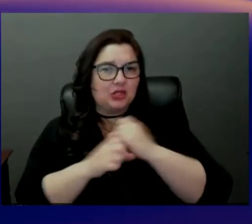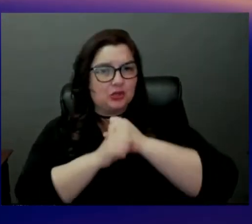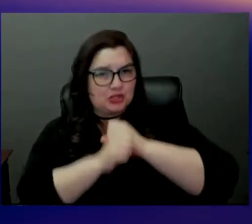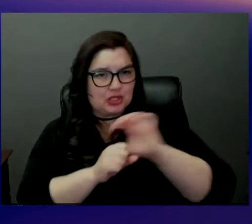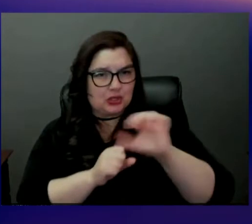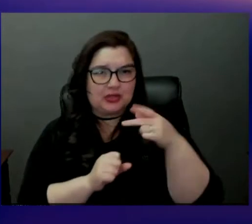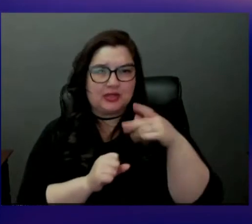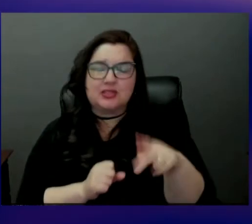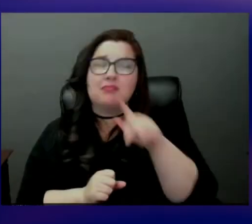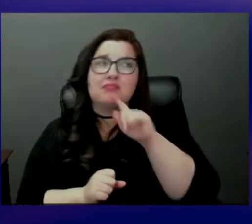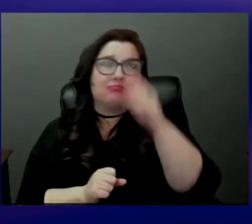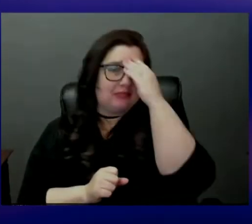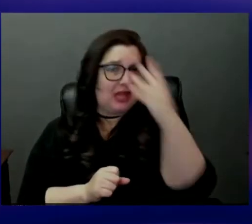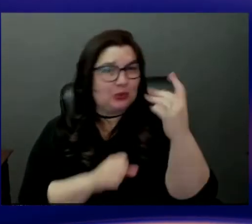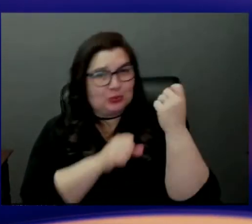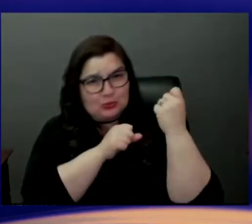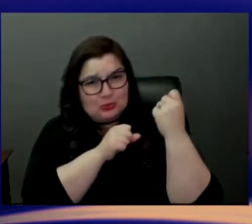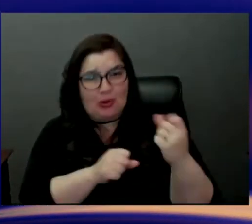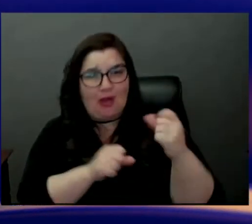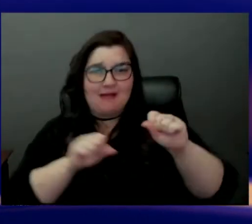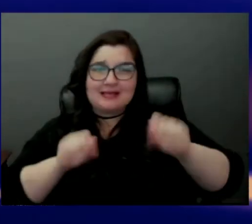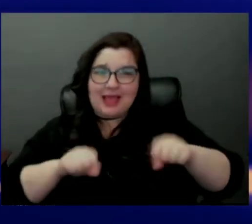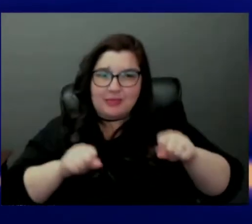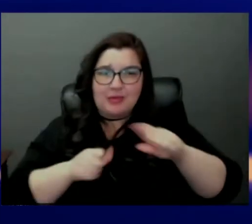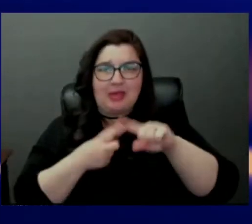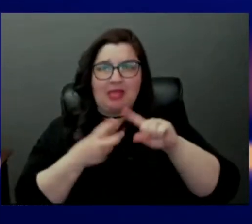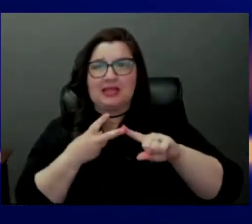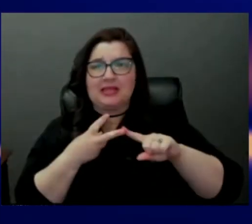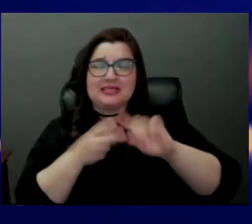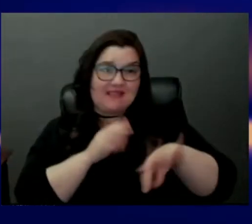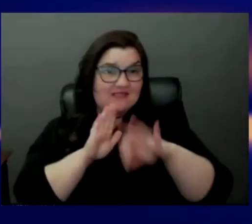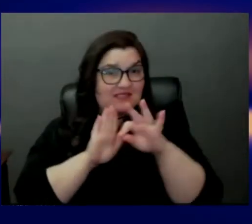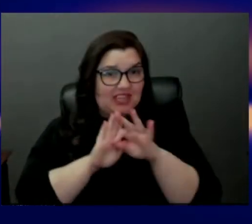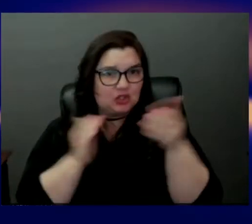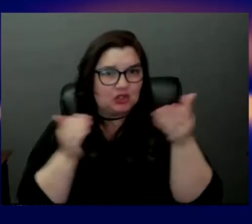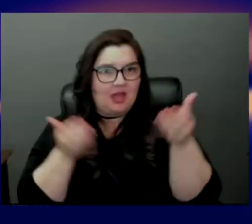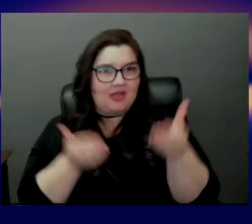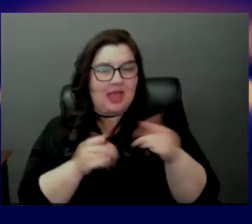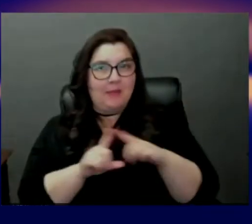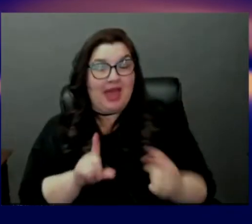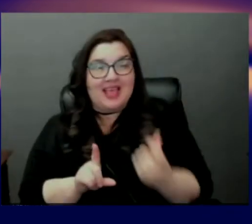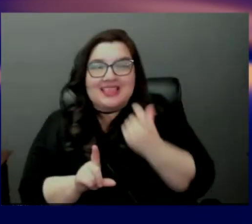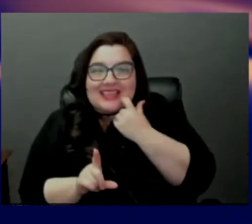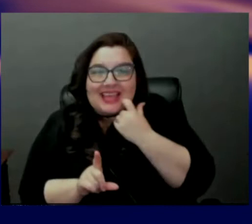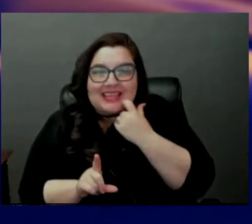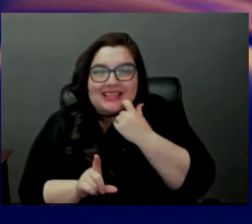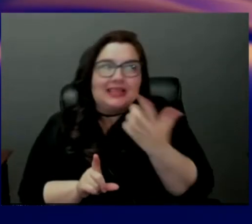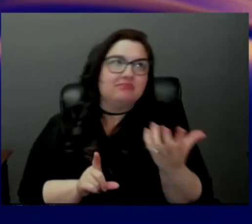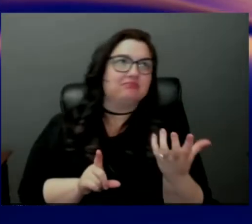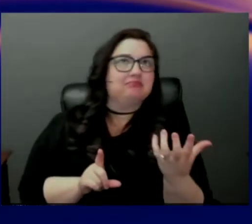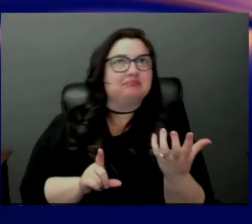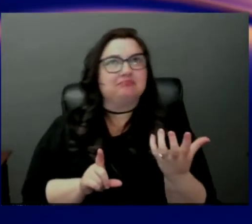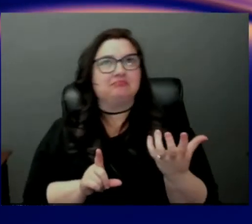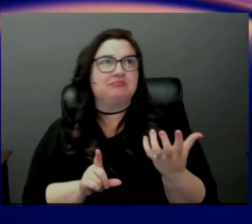features that that really are there. But lately just in the last few months you've seen us,